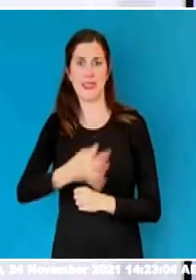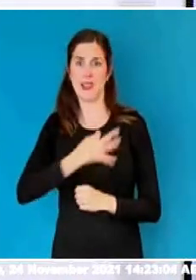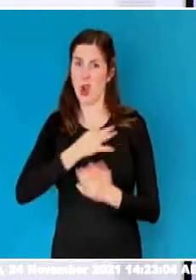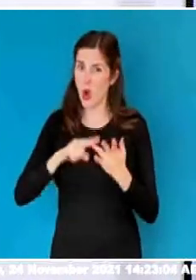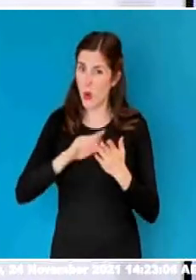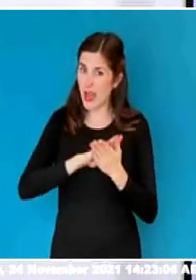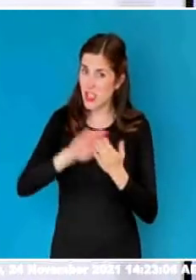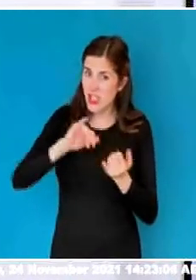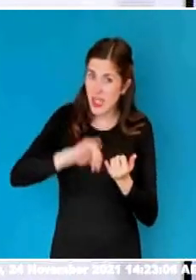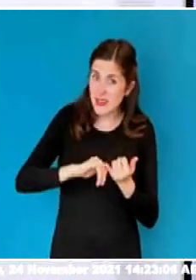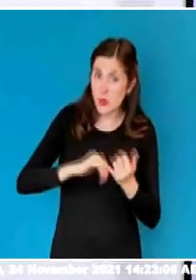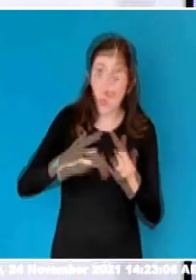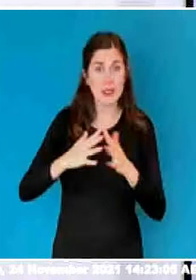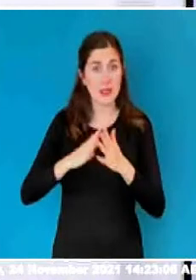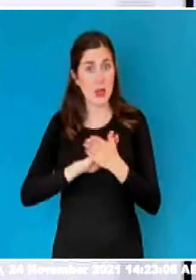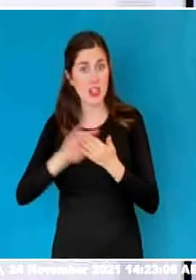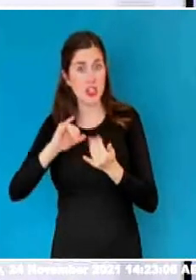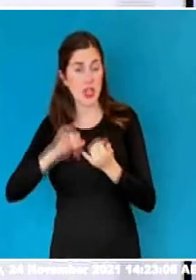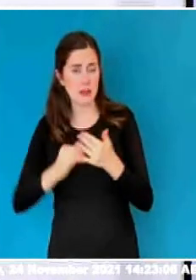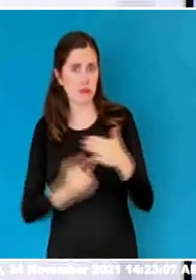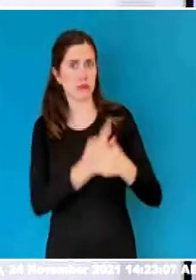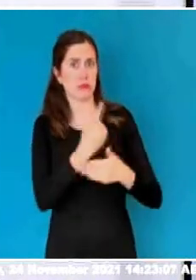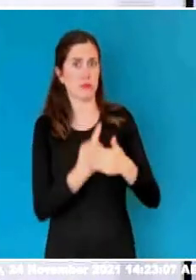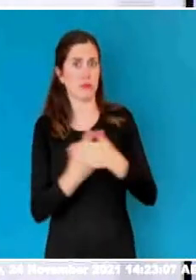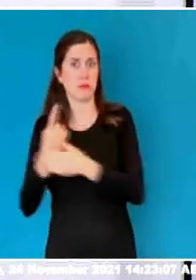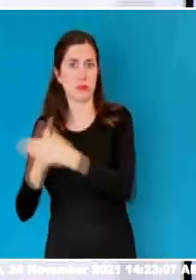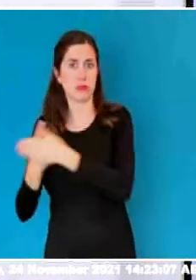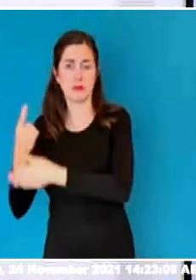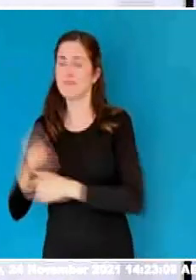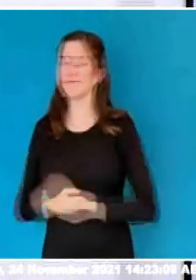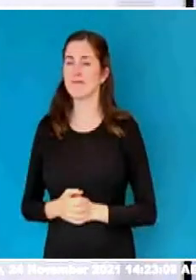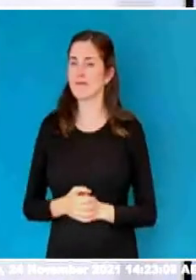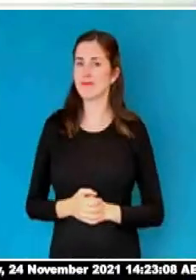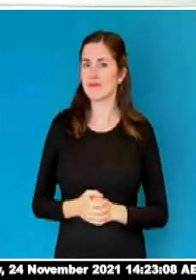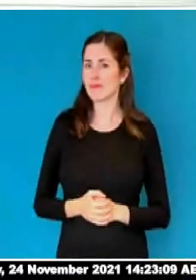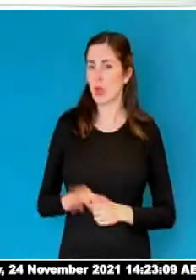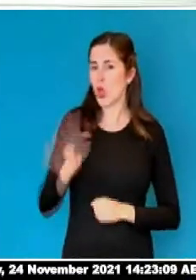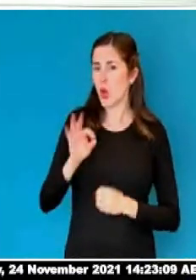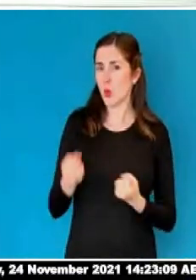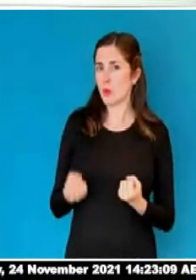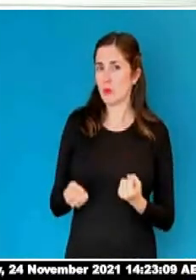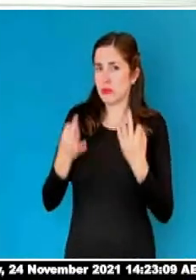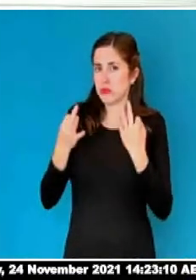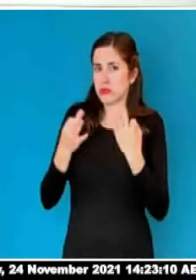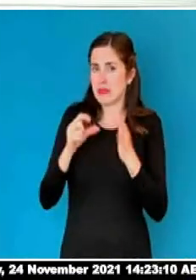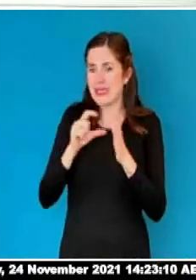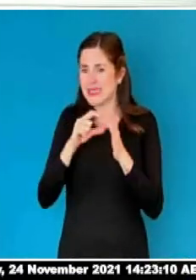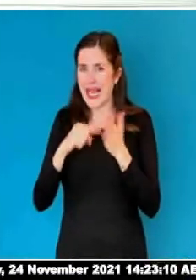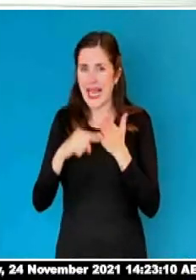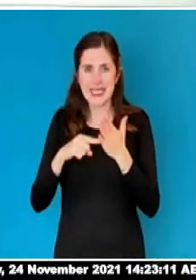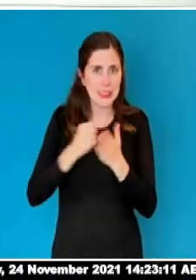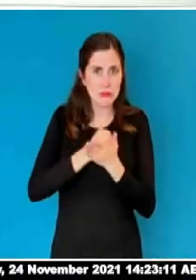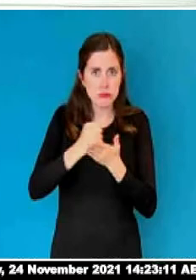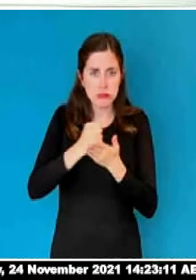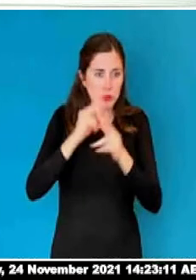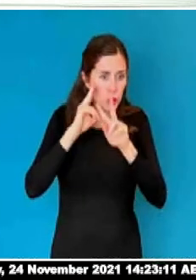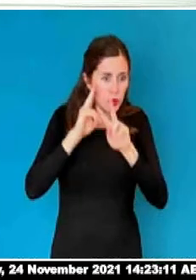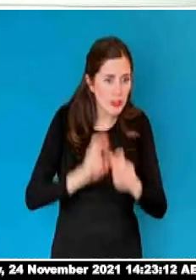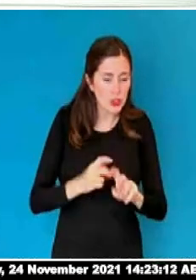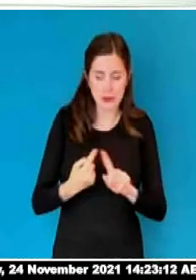No, we do not have any data and we have not, to the best of my knowledge, undertaken any research.